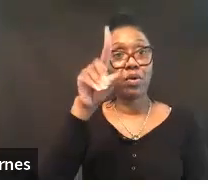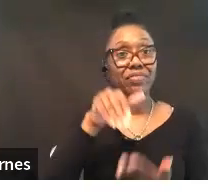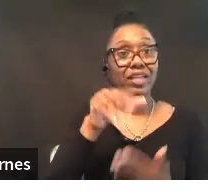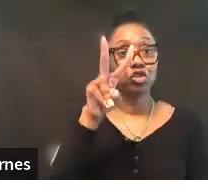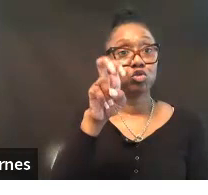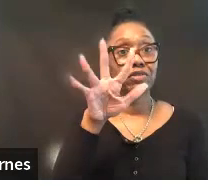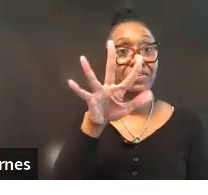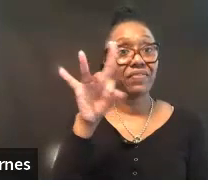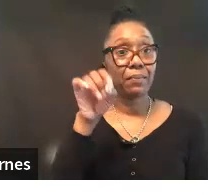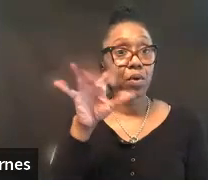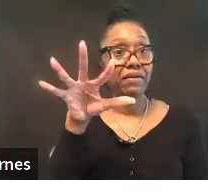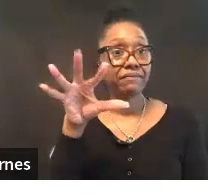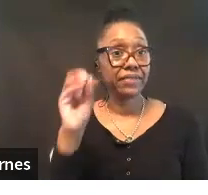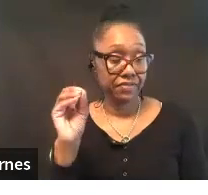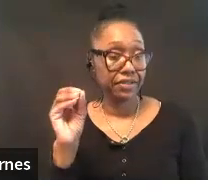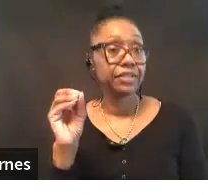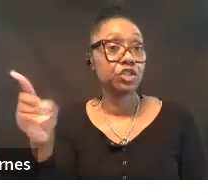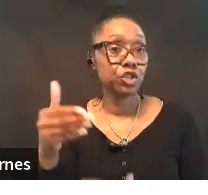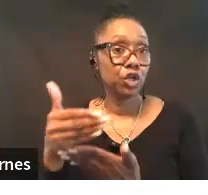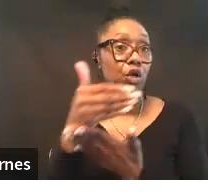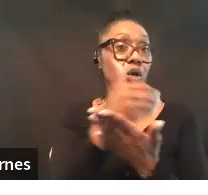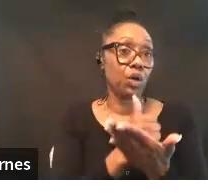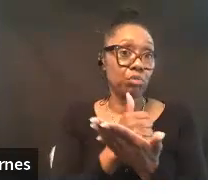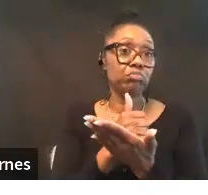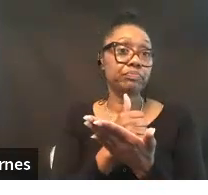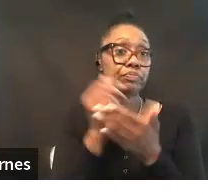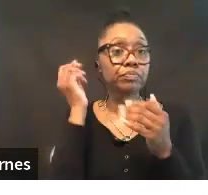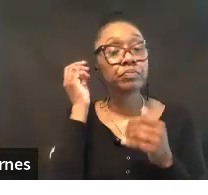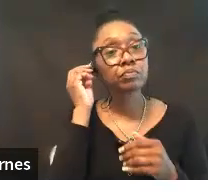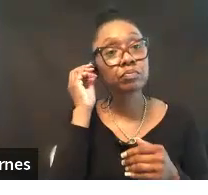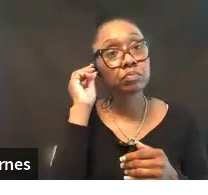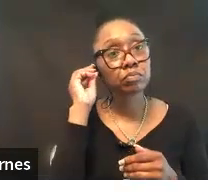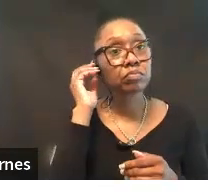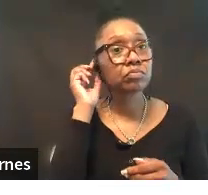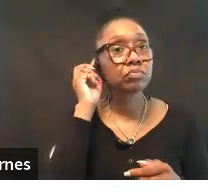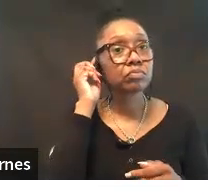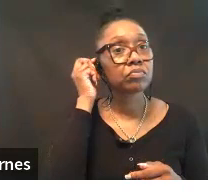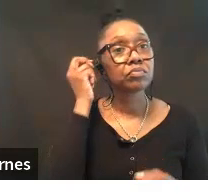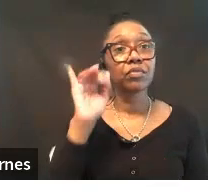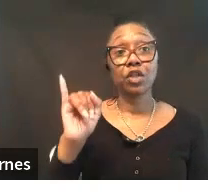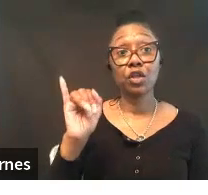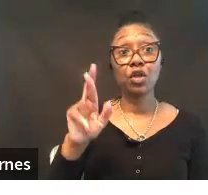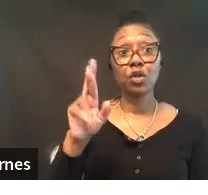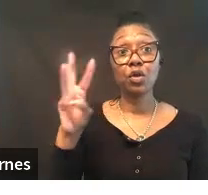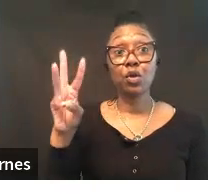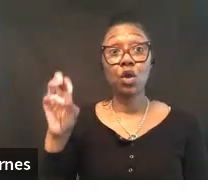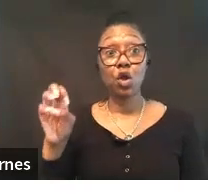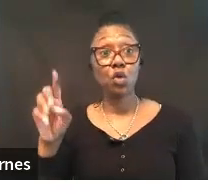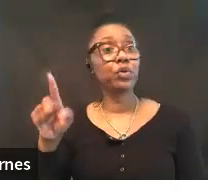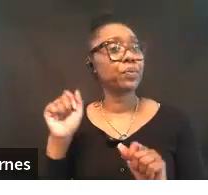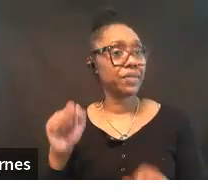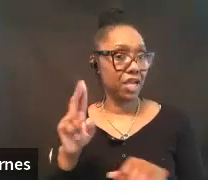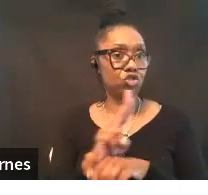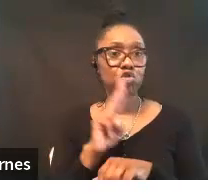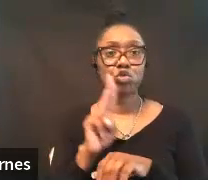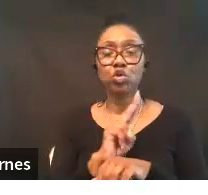Is correct or generally close to that amount. So the early can be used again to lower the accountable income.